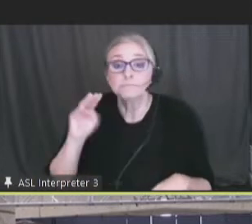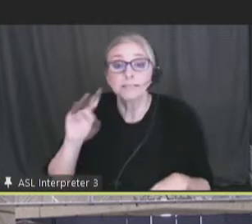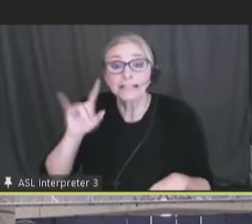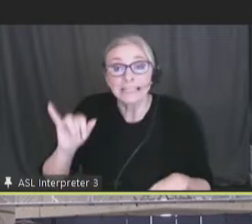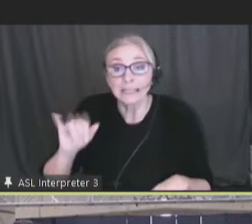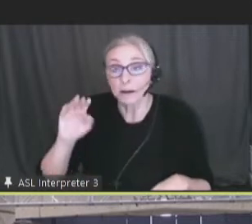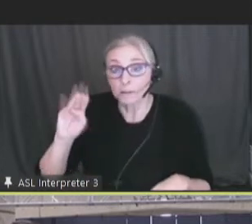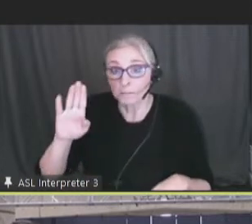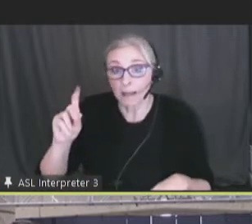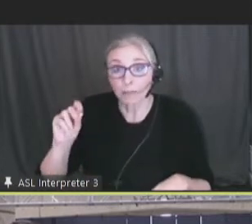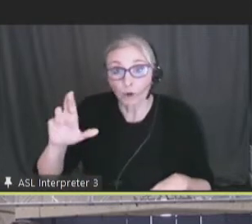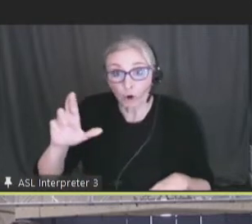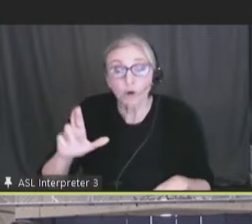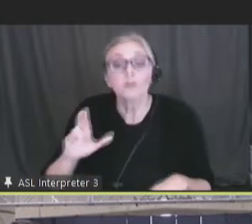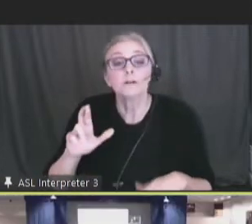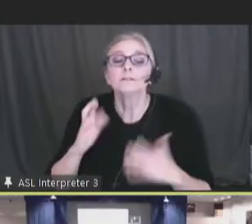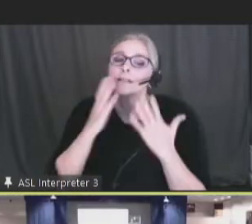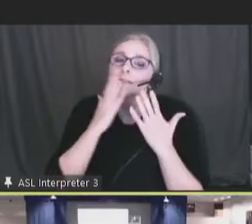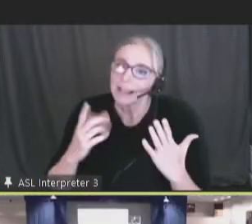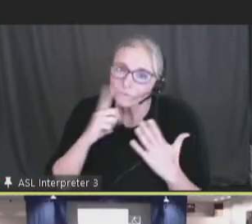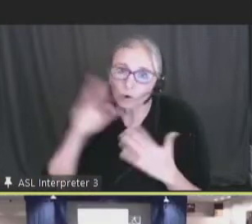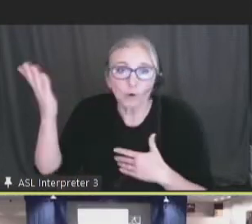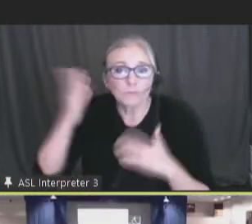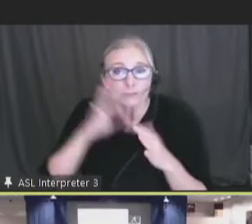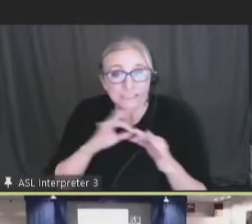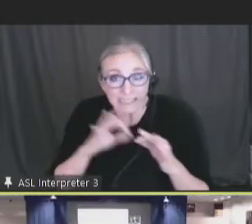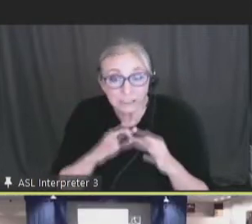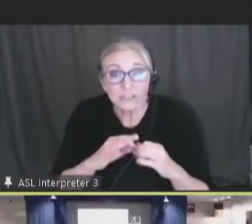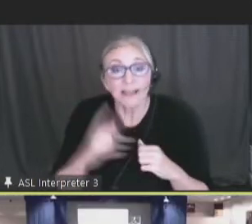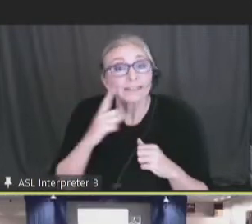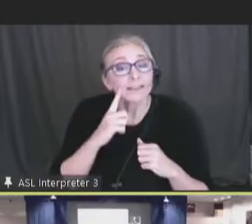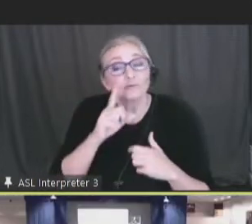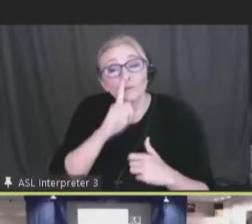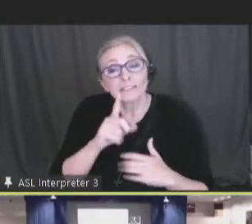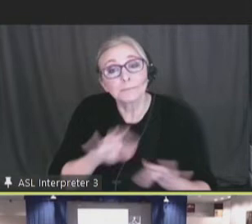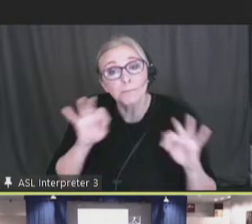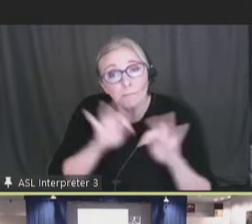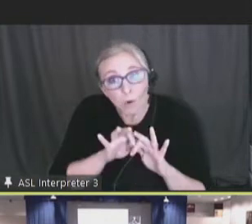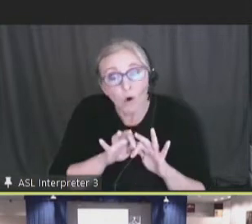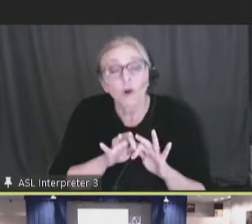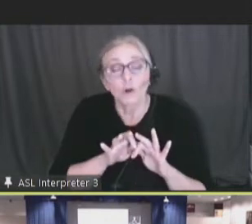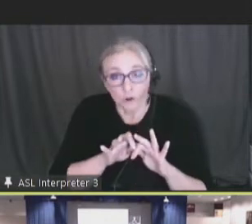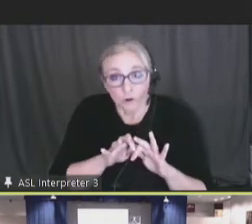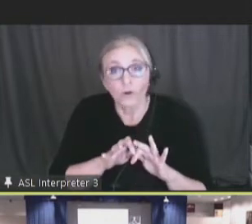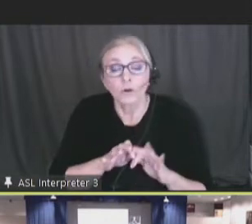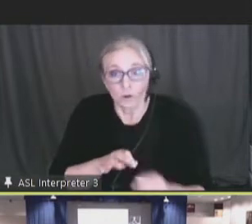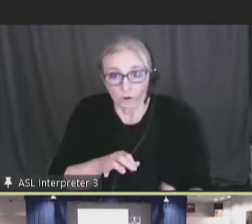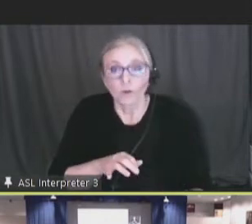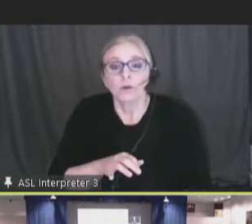Melody Butler: Thank you all for the presentations. I think it was very important that you all have the ability to highlight the endeavors and